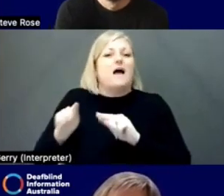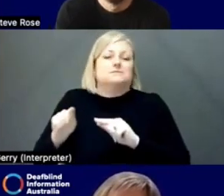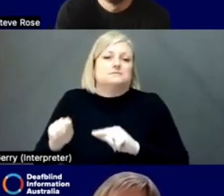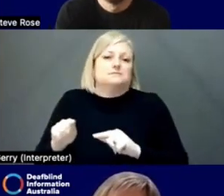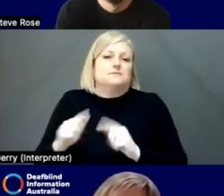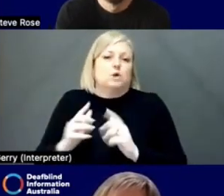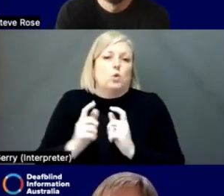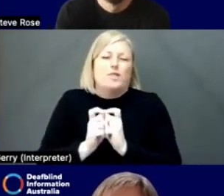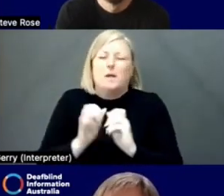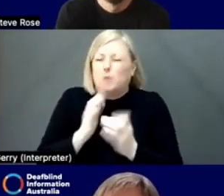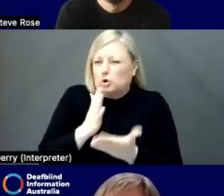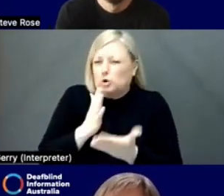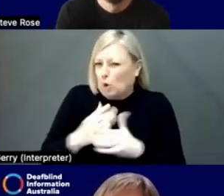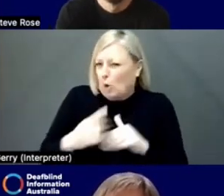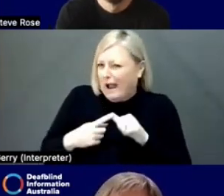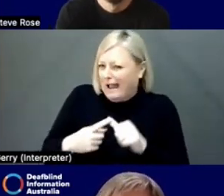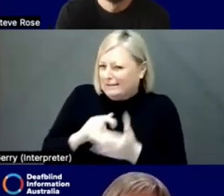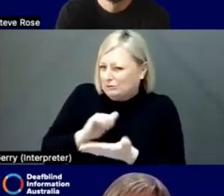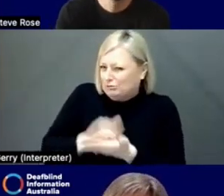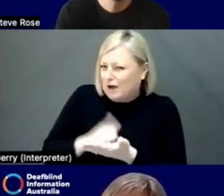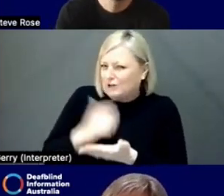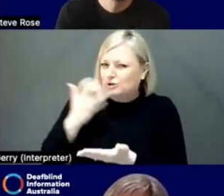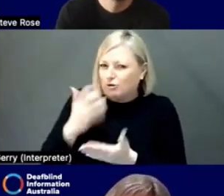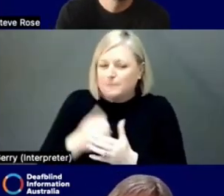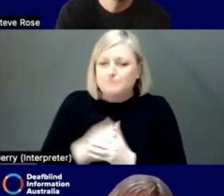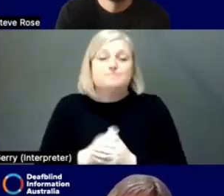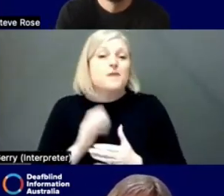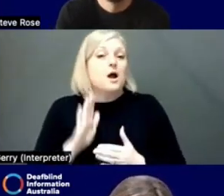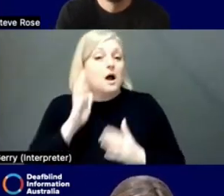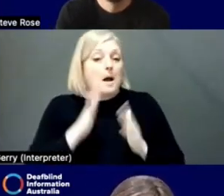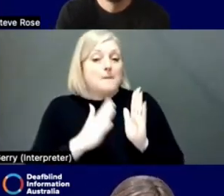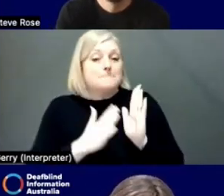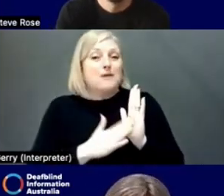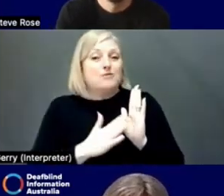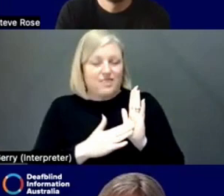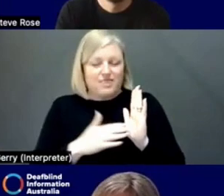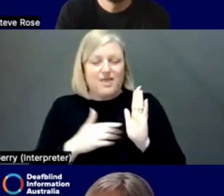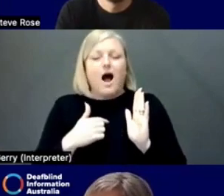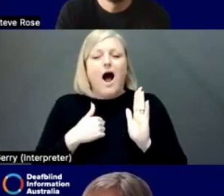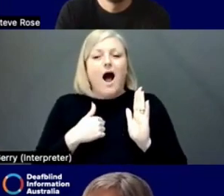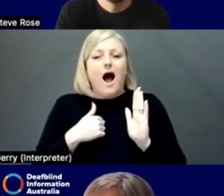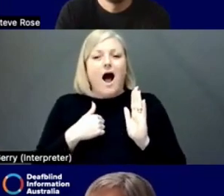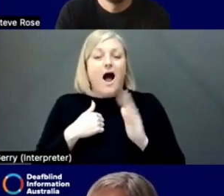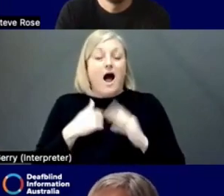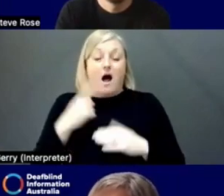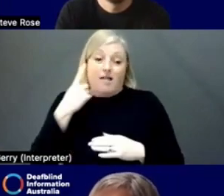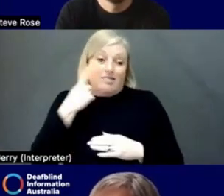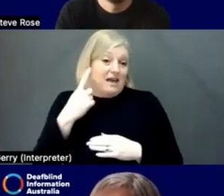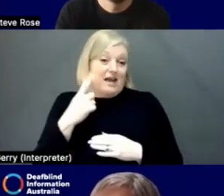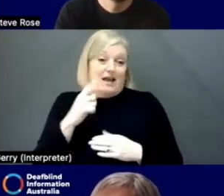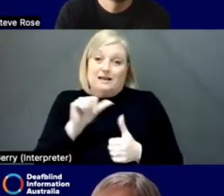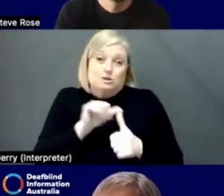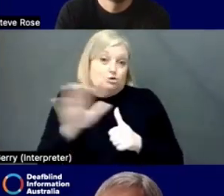It's Meredith speaking. I think that is a really great answer Steve. I mean I'm also thinking about the DbI booklets